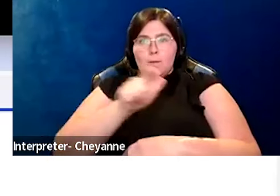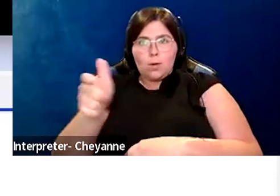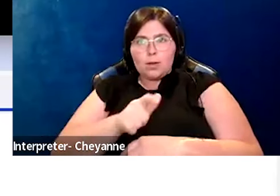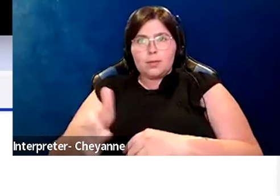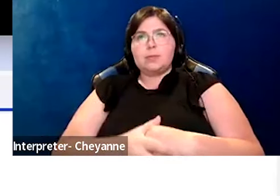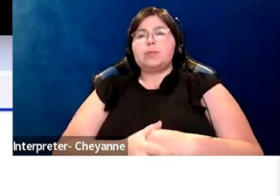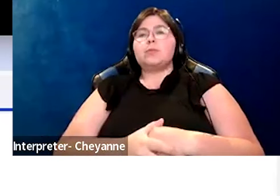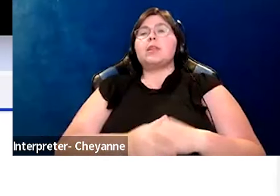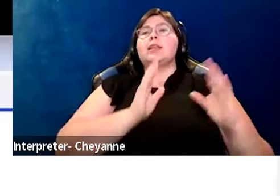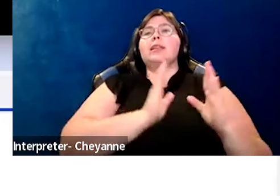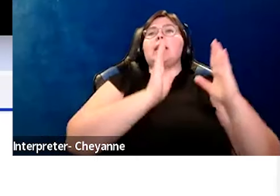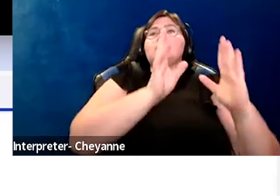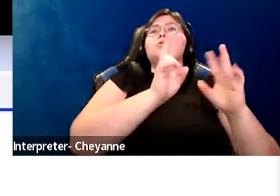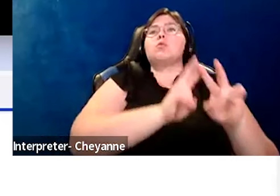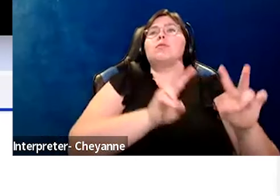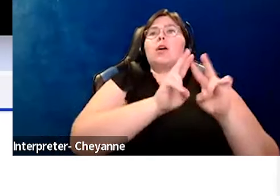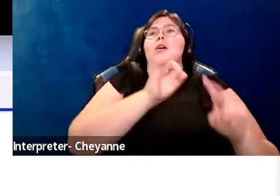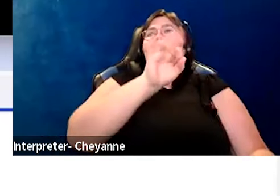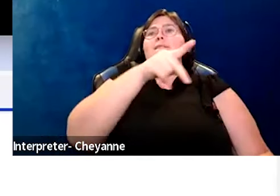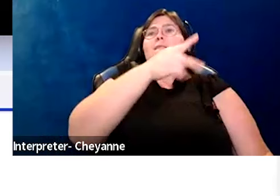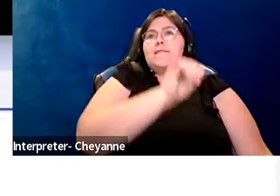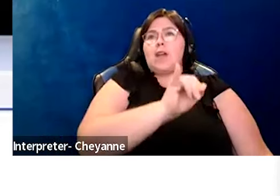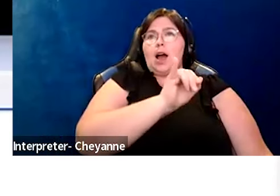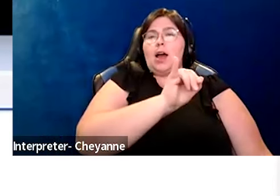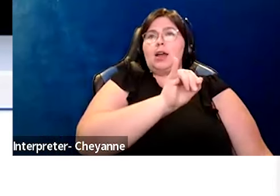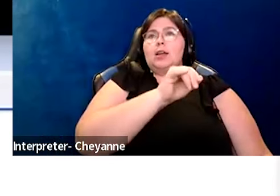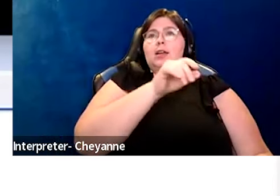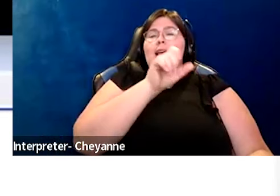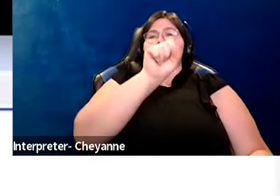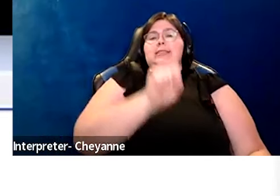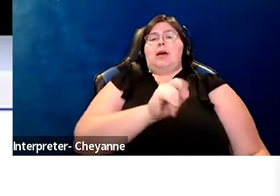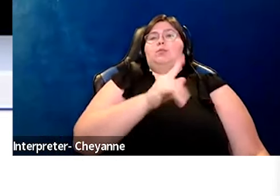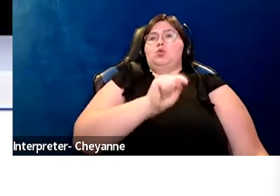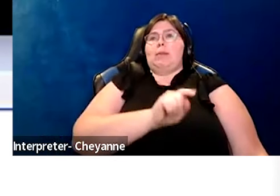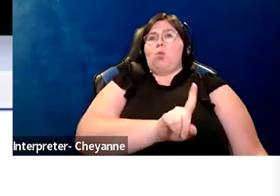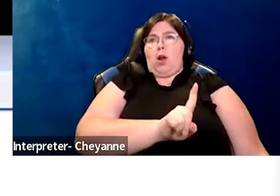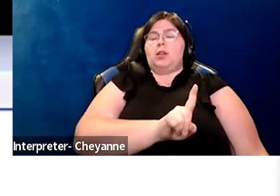The absolute value of phi in subscript 1.